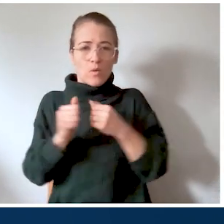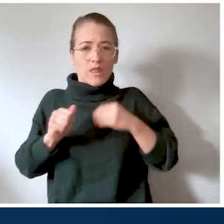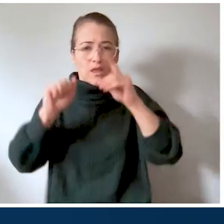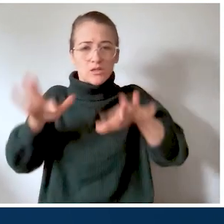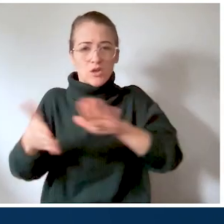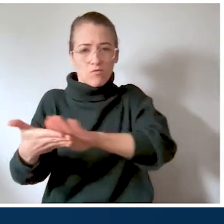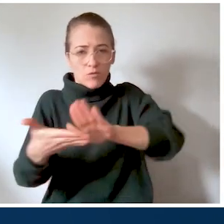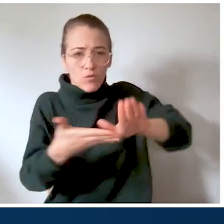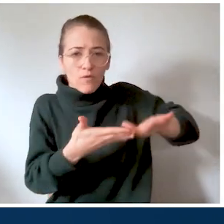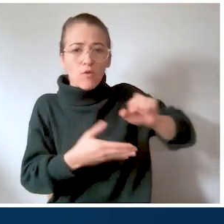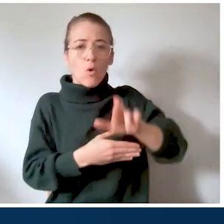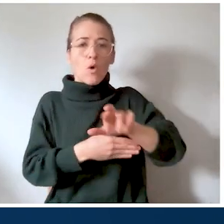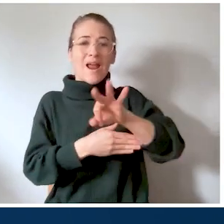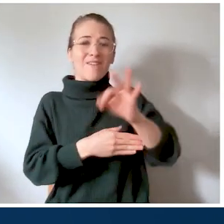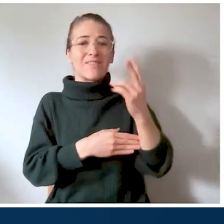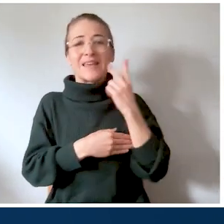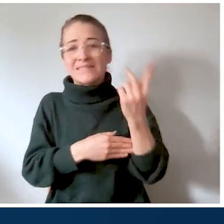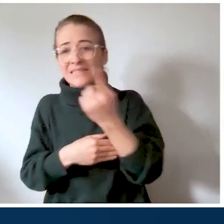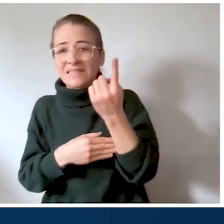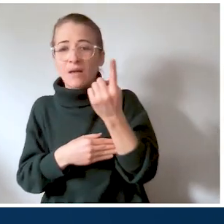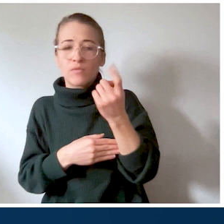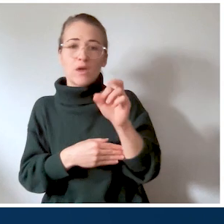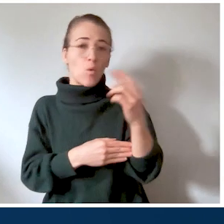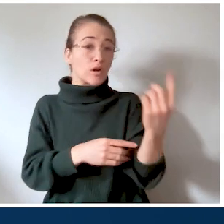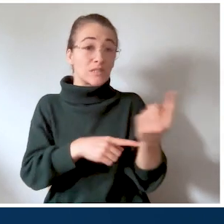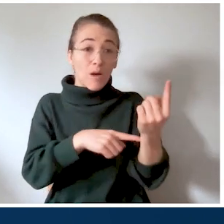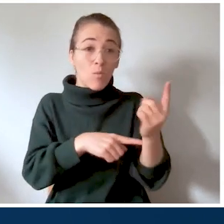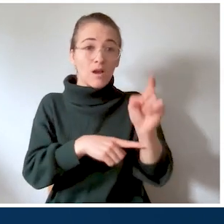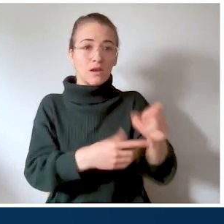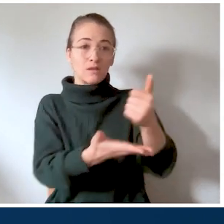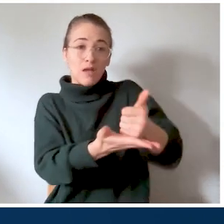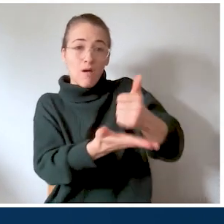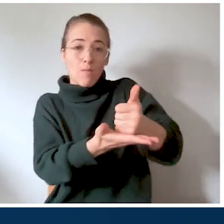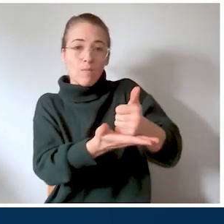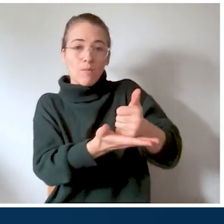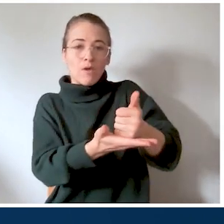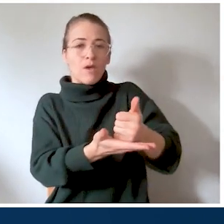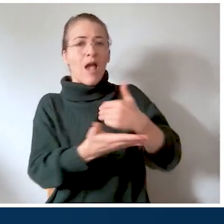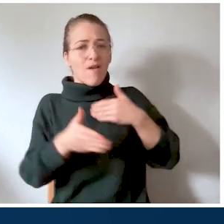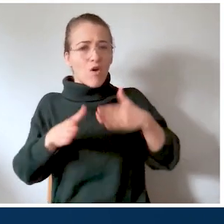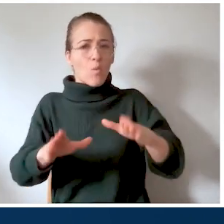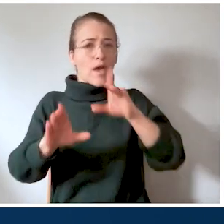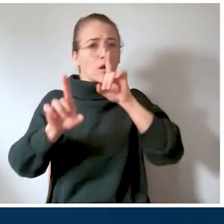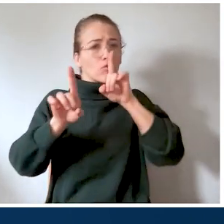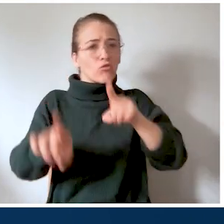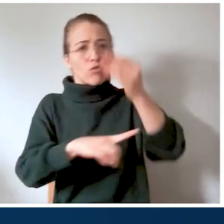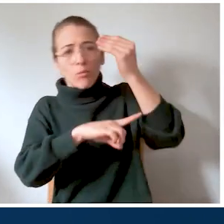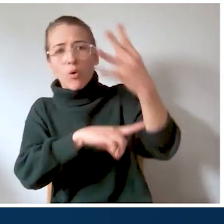or when they see something or someone that needs help, is there a way to report, whether it's inaccessible paths